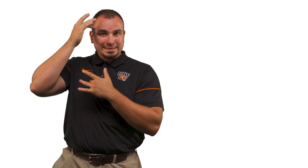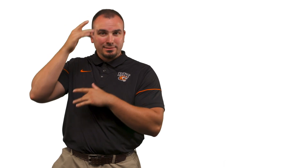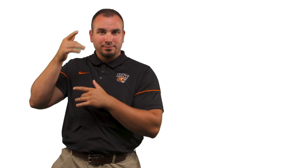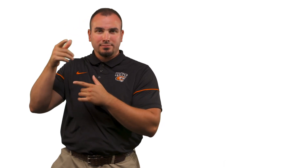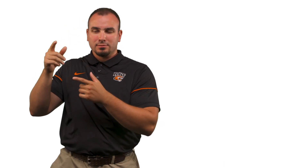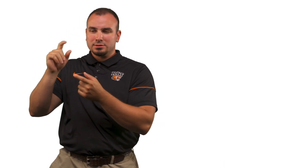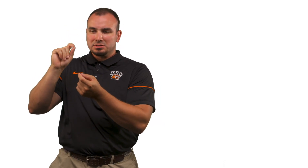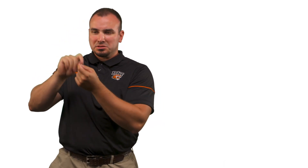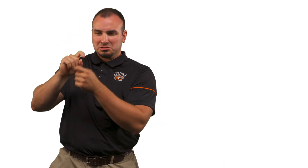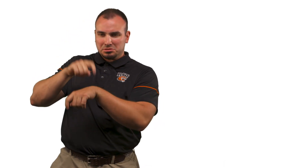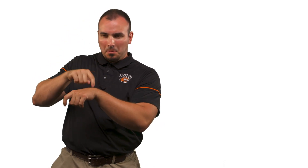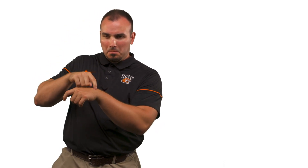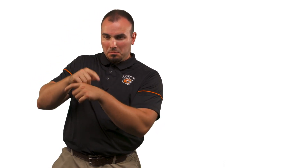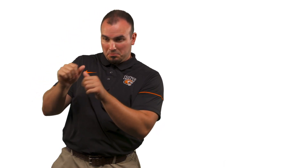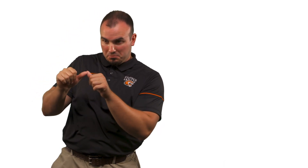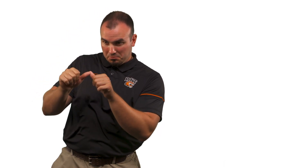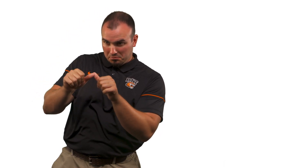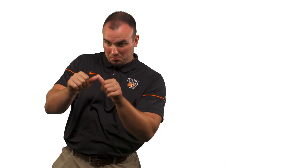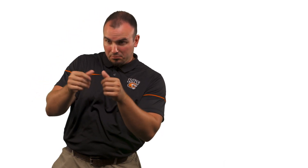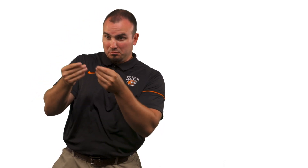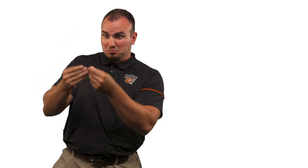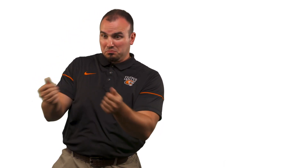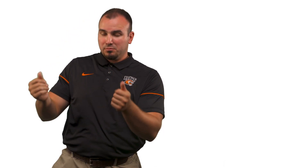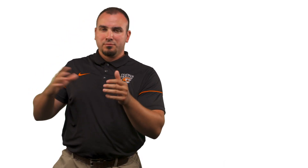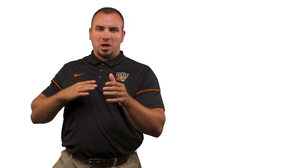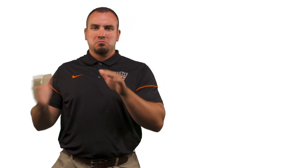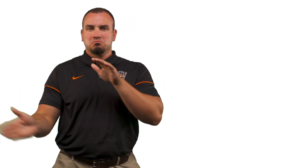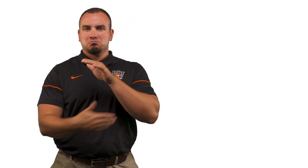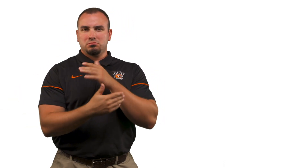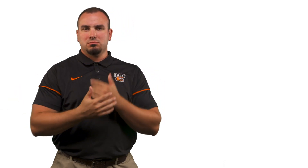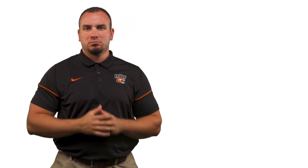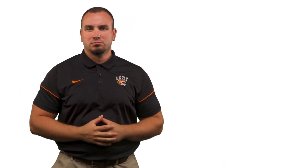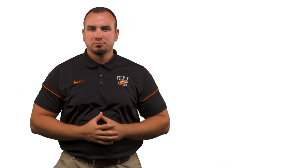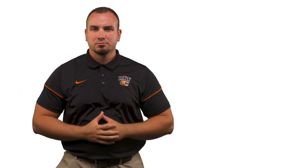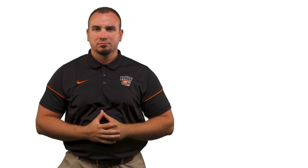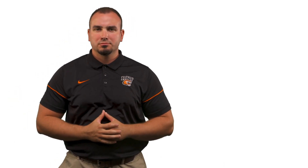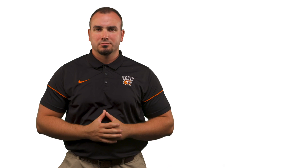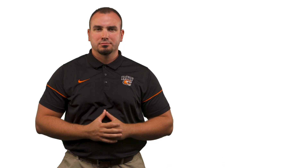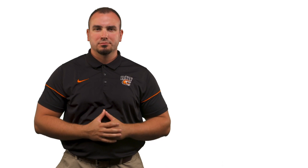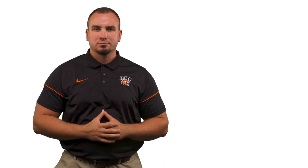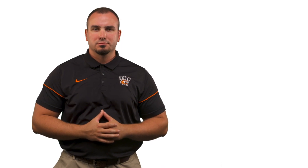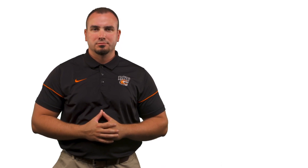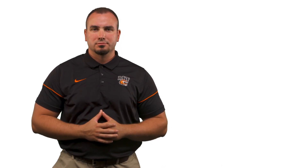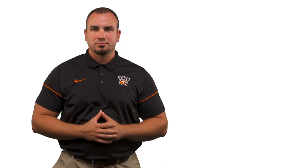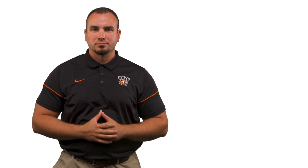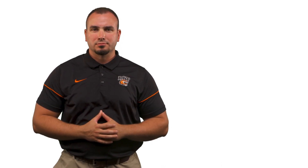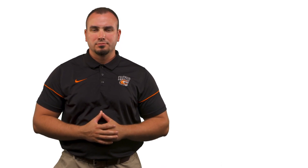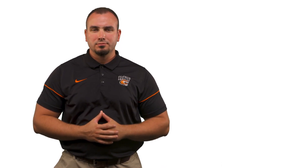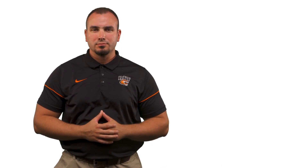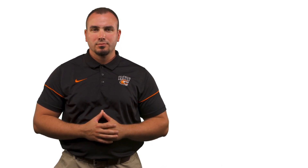to a contagious disease for the length of time necessary to determine if they become sick.